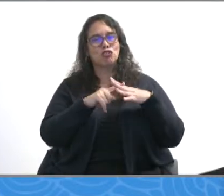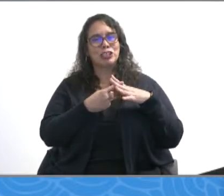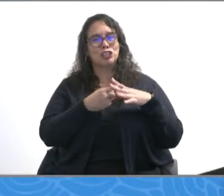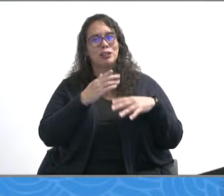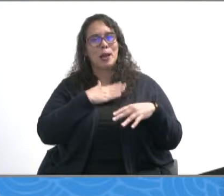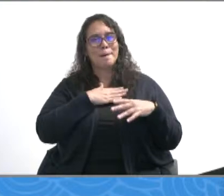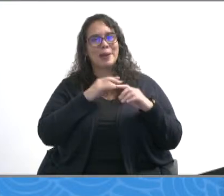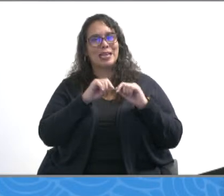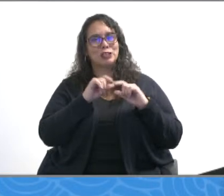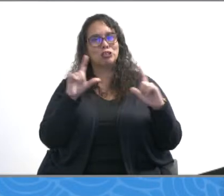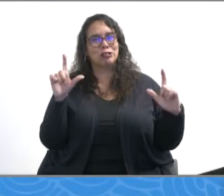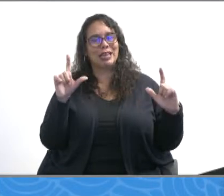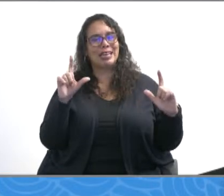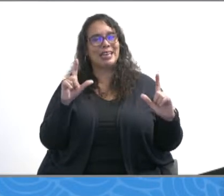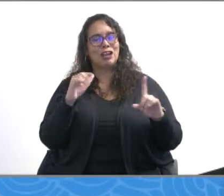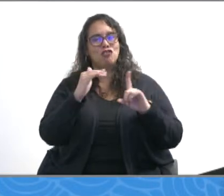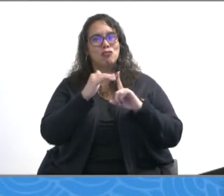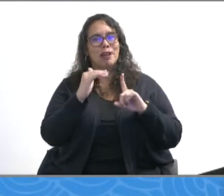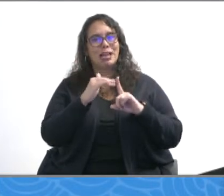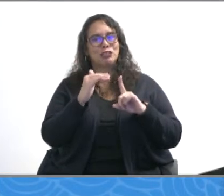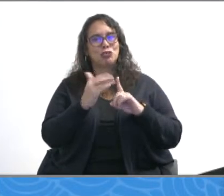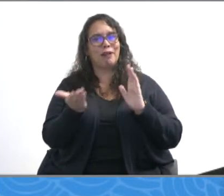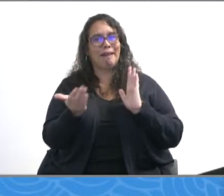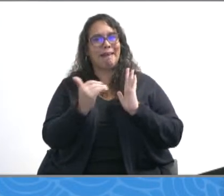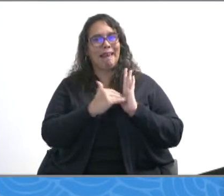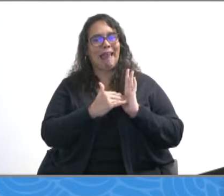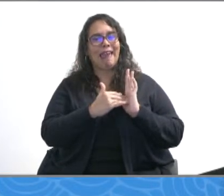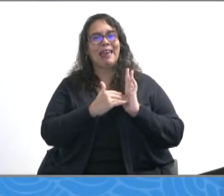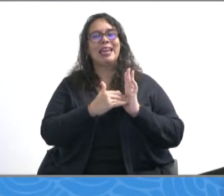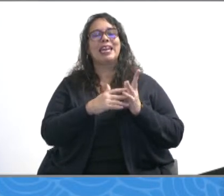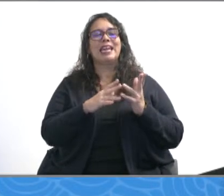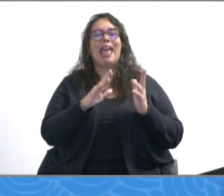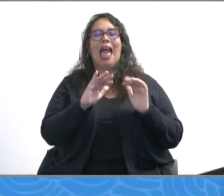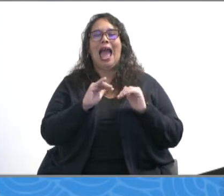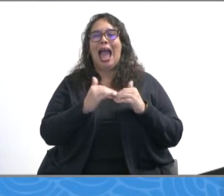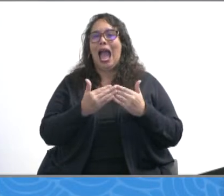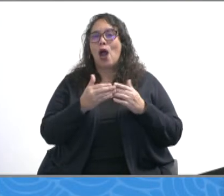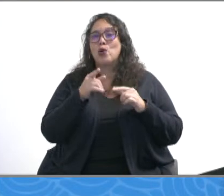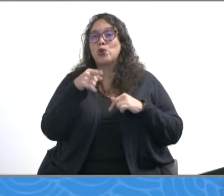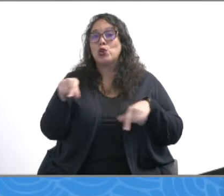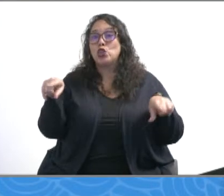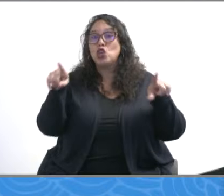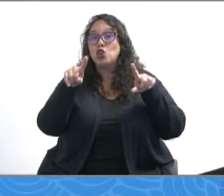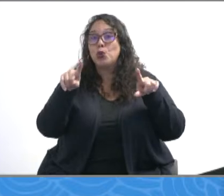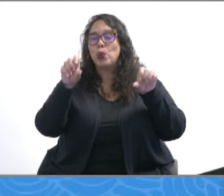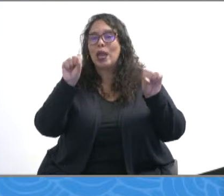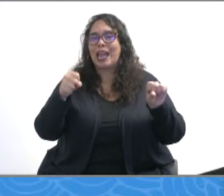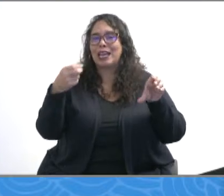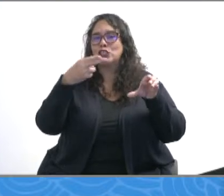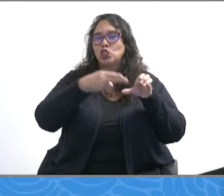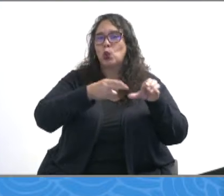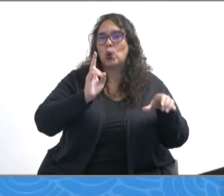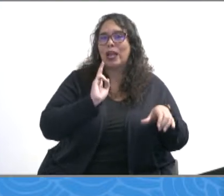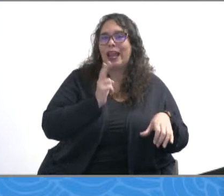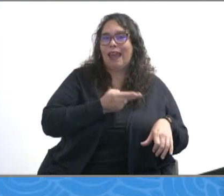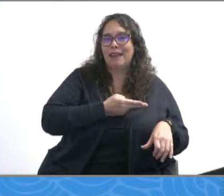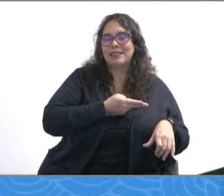of some of the areas where we're inviting you to join us. So, parents, we encourage you.